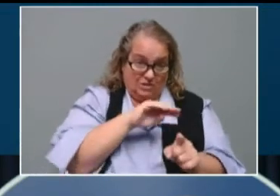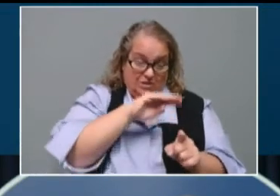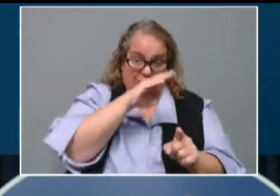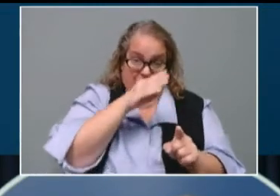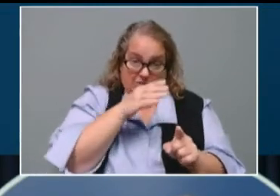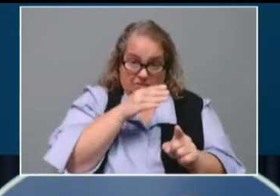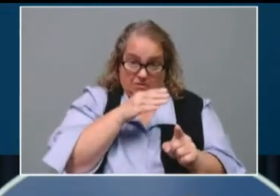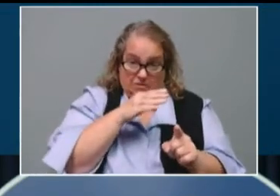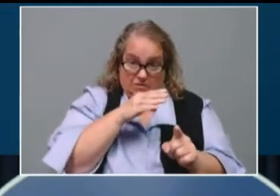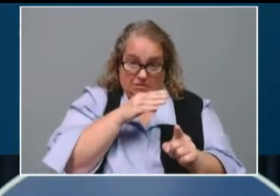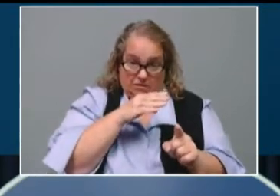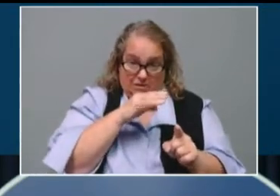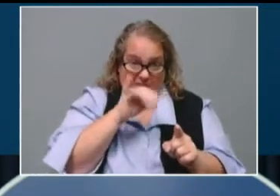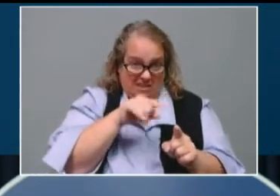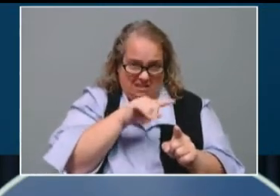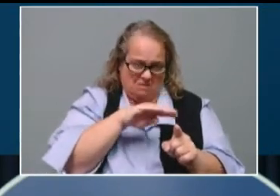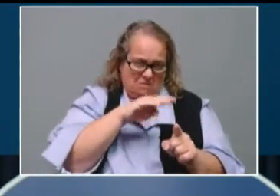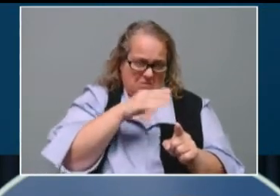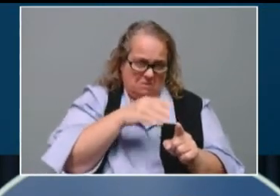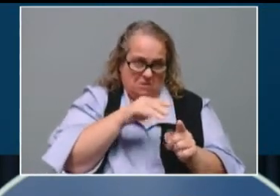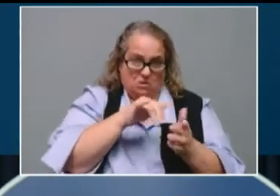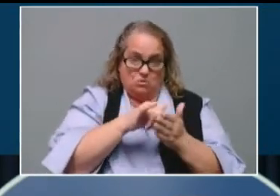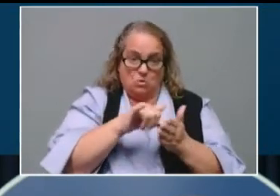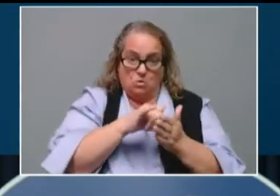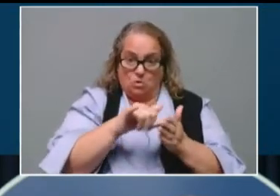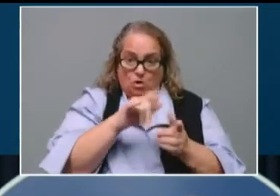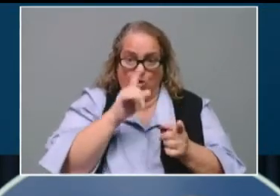that spike in new york would have looked like the one to the right or or